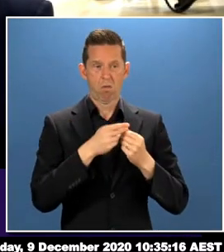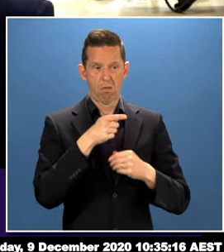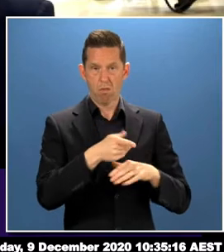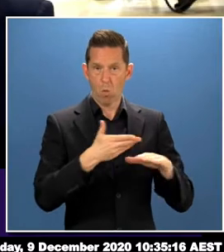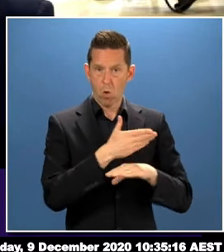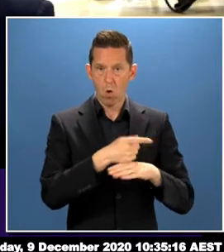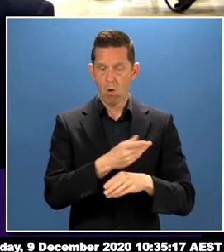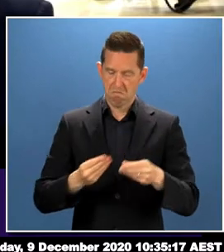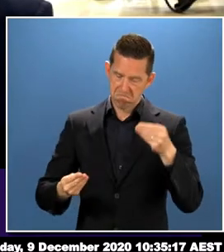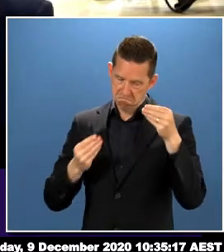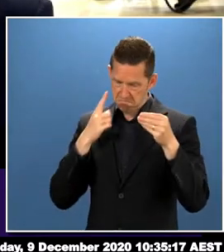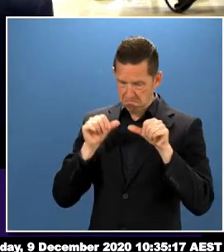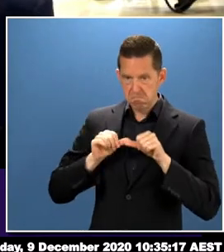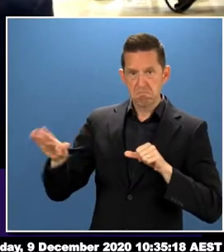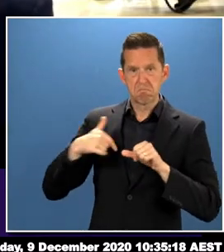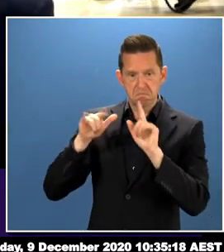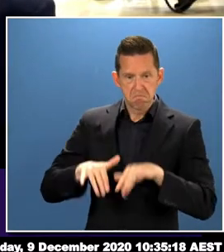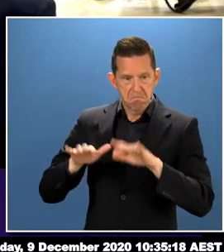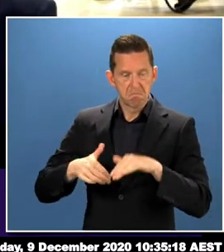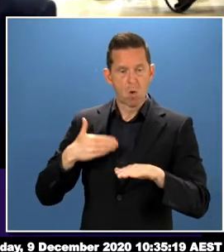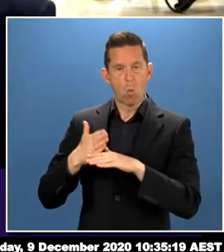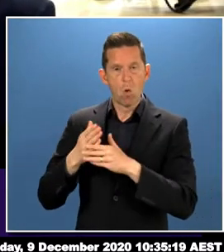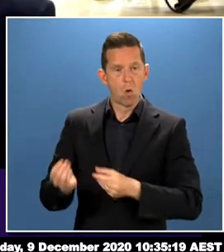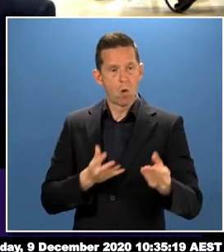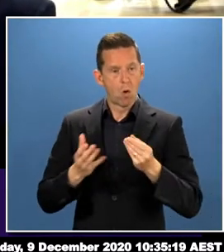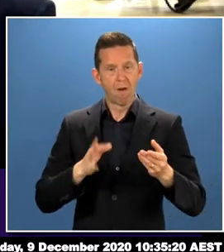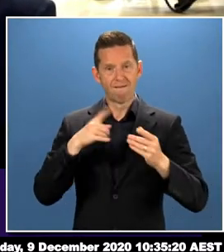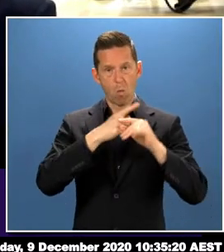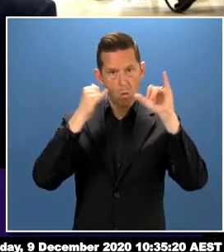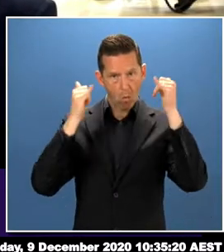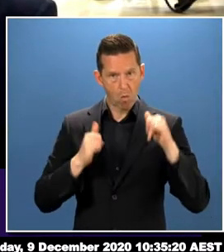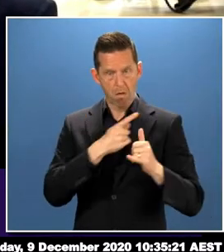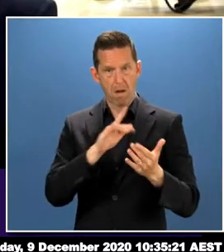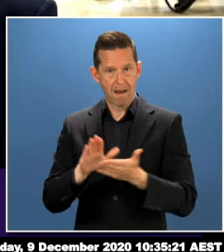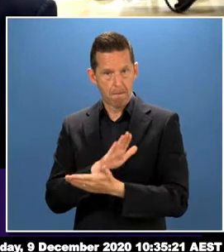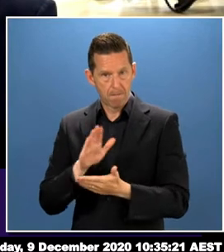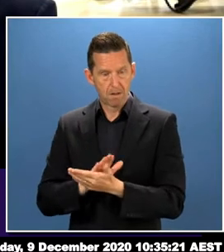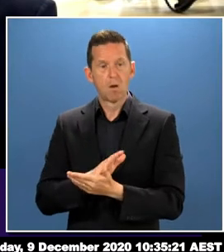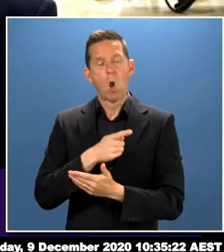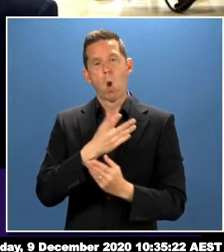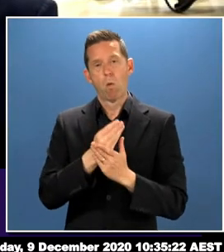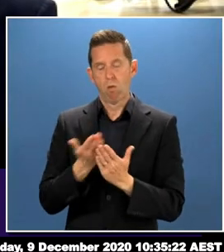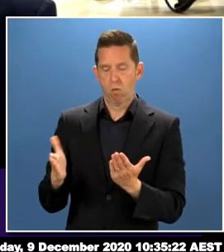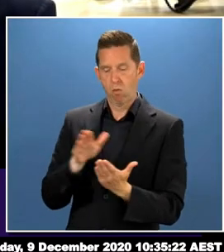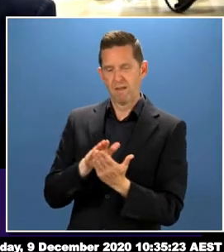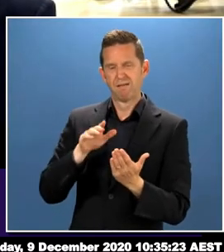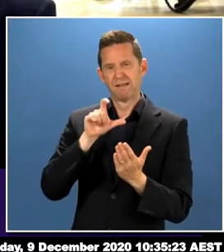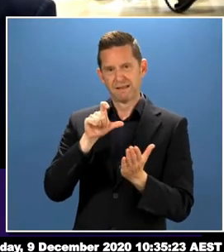of work I did for him and so he sent my resume along with a letter to a